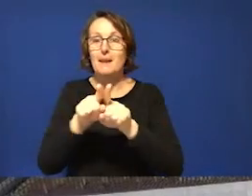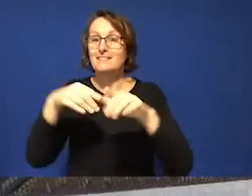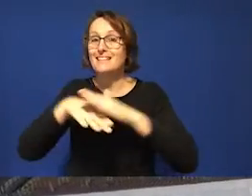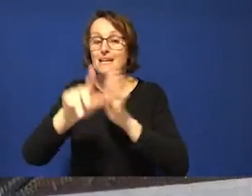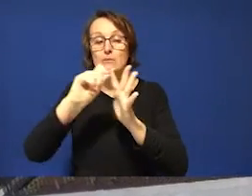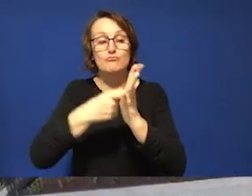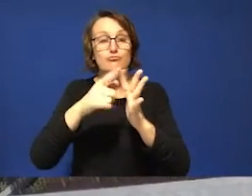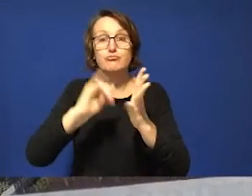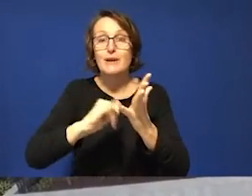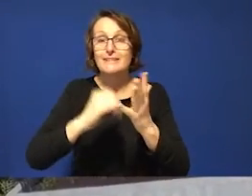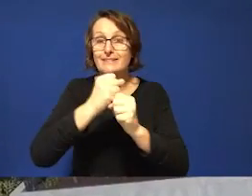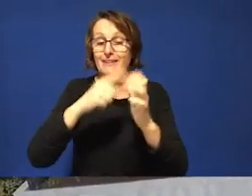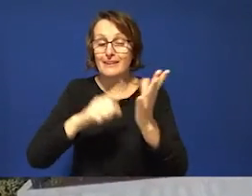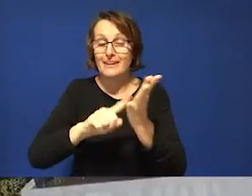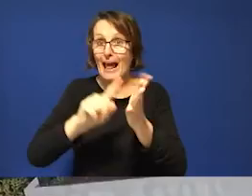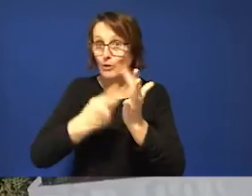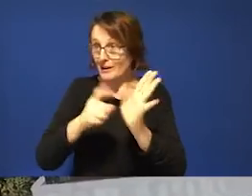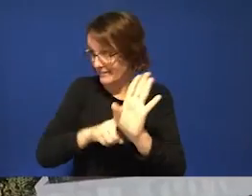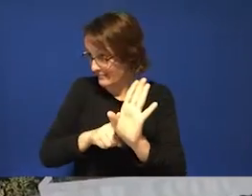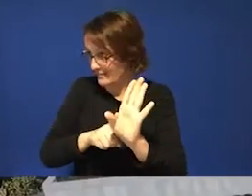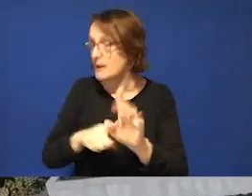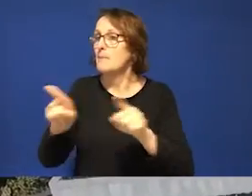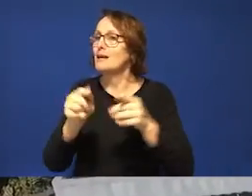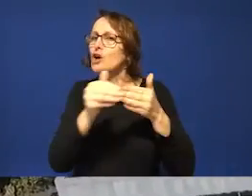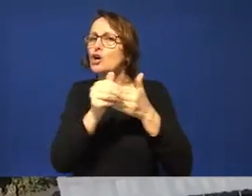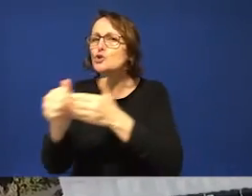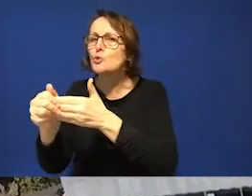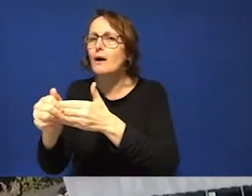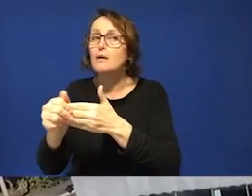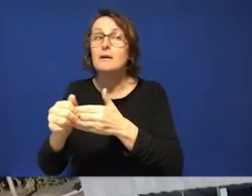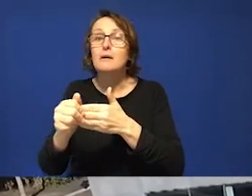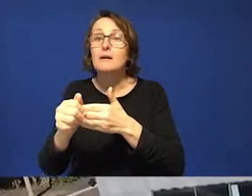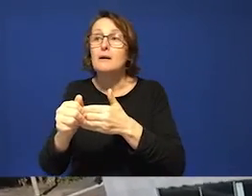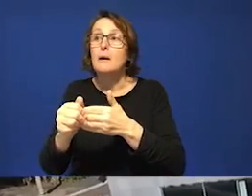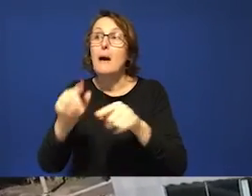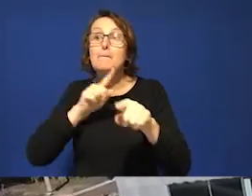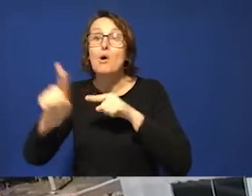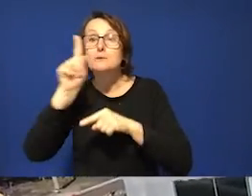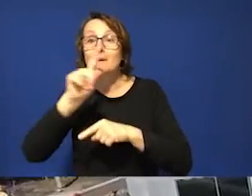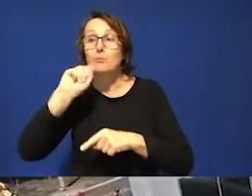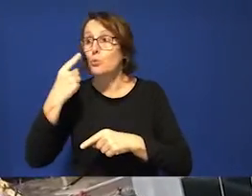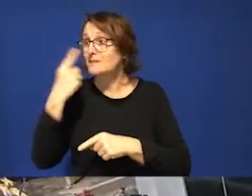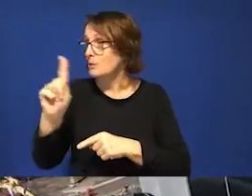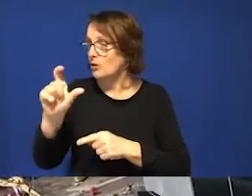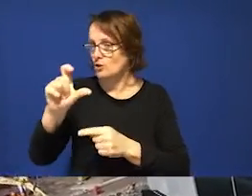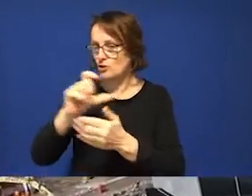And I also think there's a very special moment that most people don't get to see, which will be the lowering of the chandelier